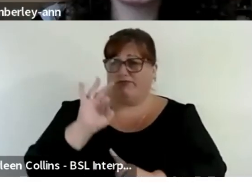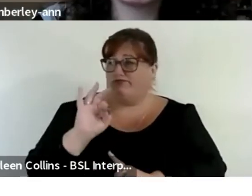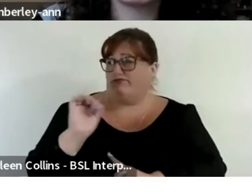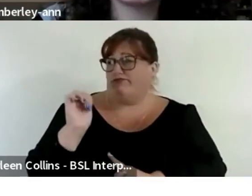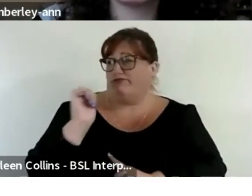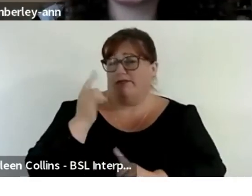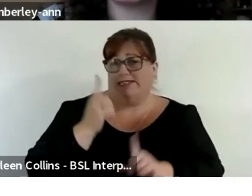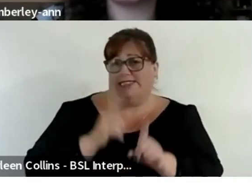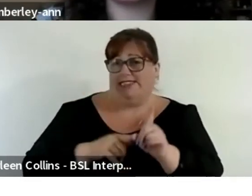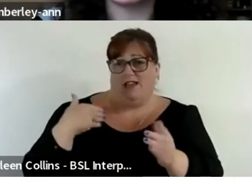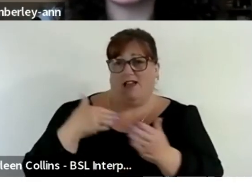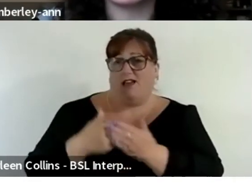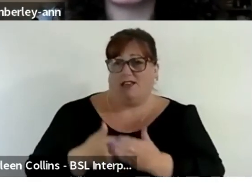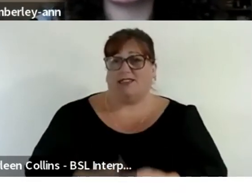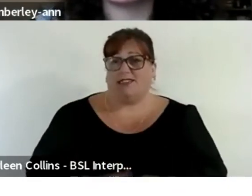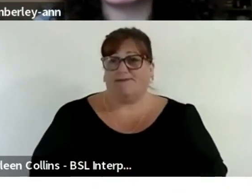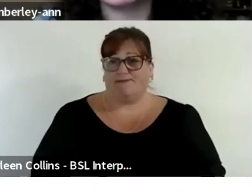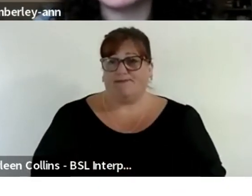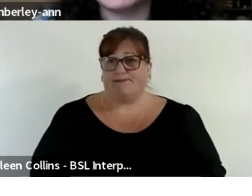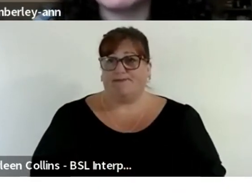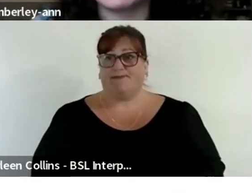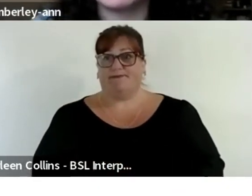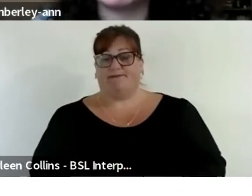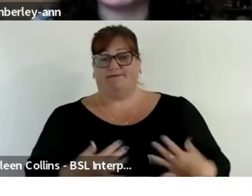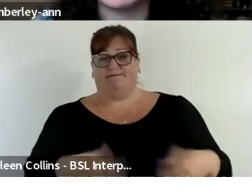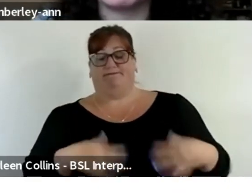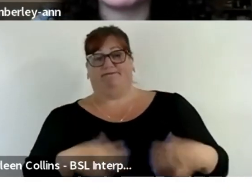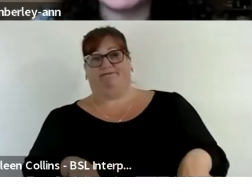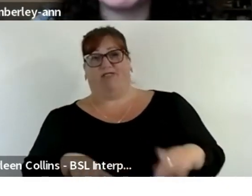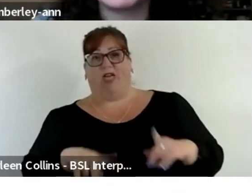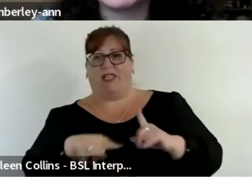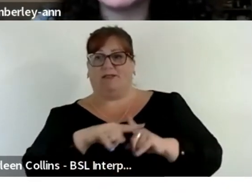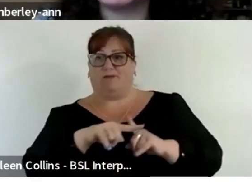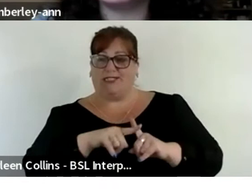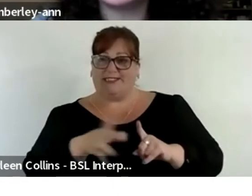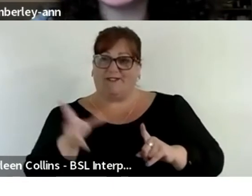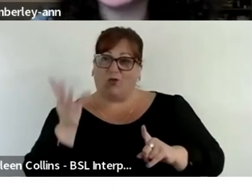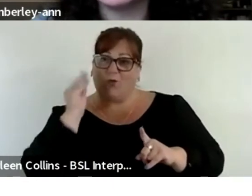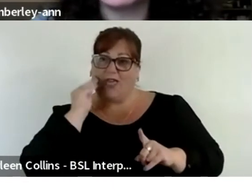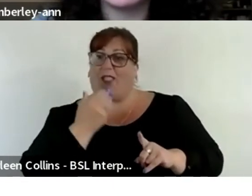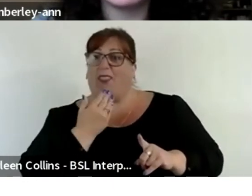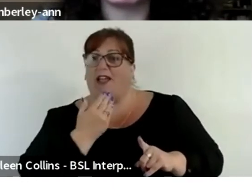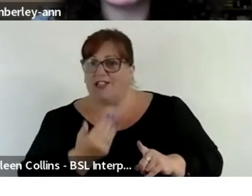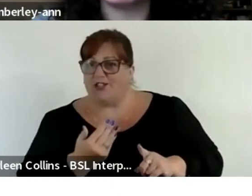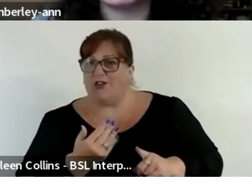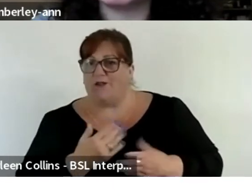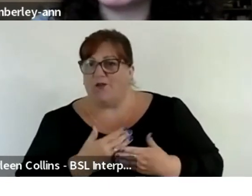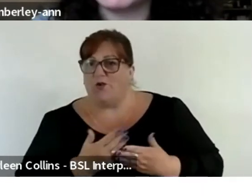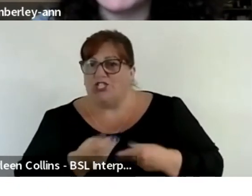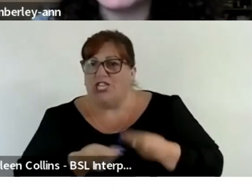That's really positive to hear, thank you for sharing that. Char, I would like to bring you in if I may.